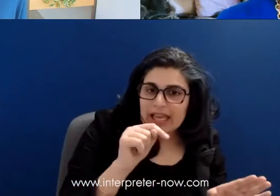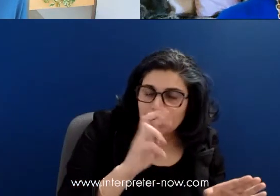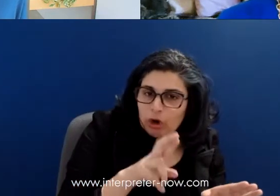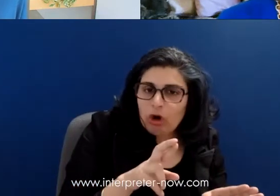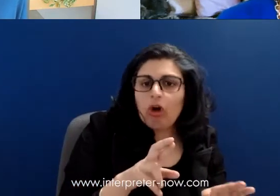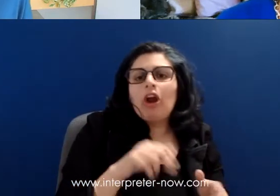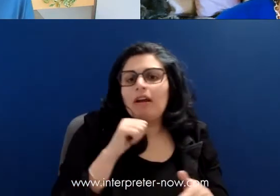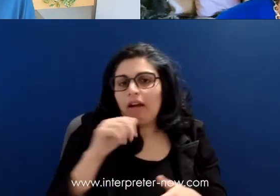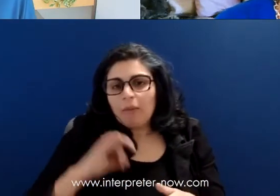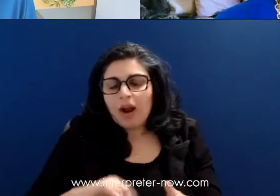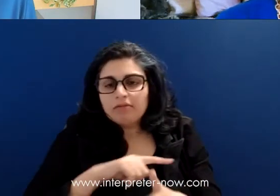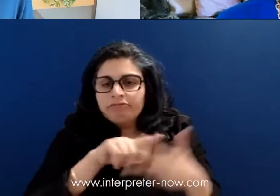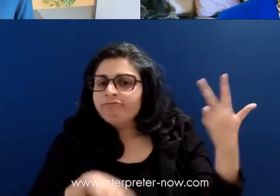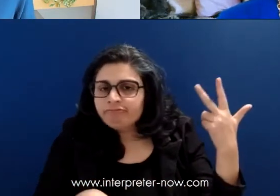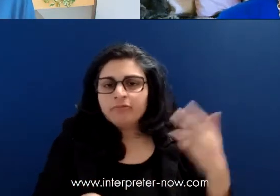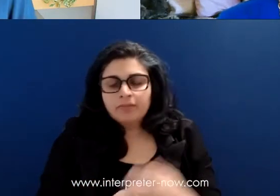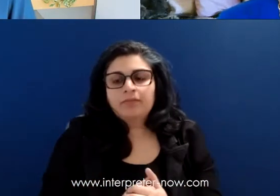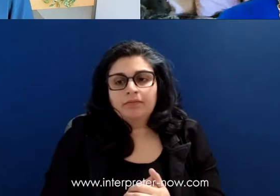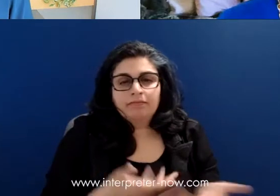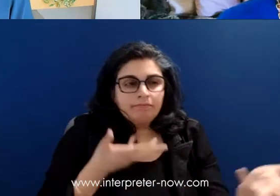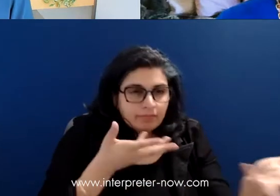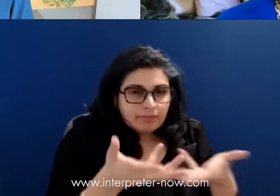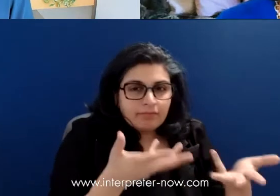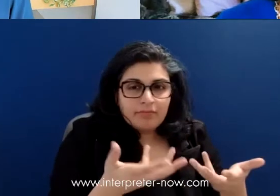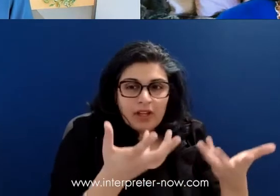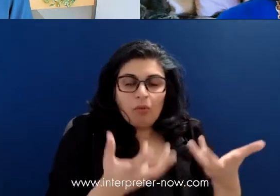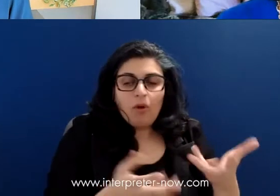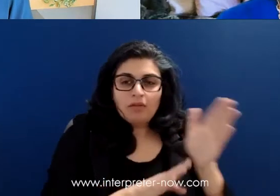I work with organizations that are looking to build their capacity for inclusion.